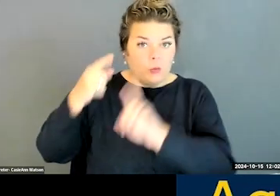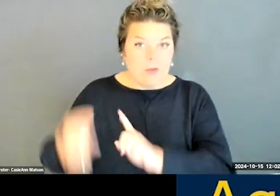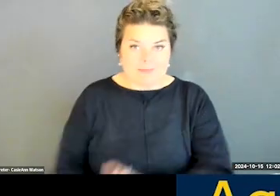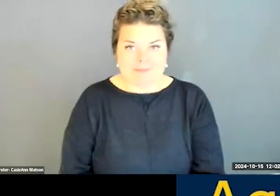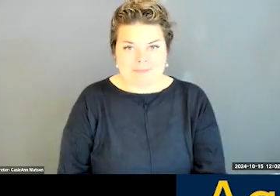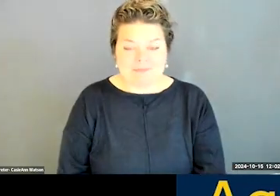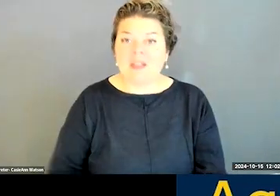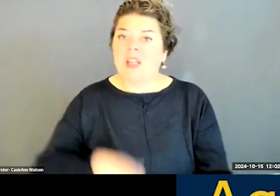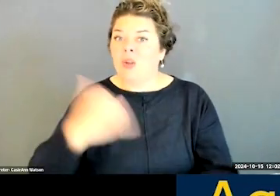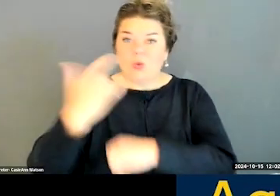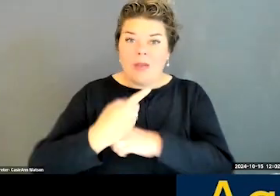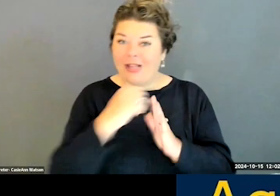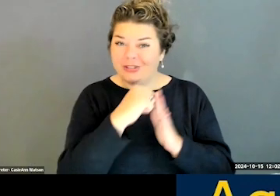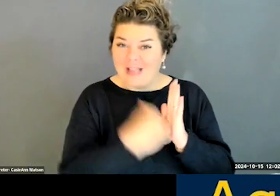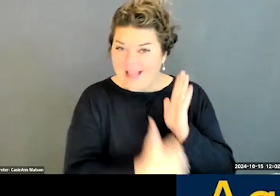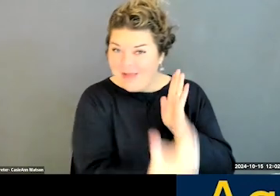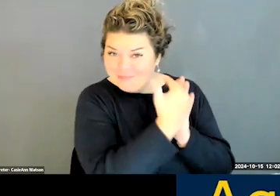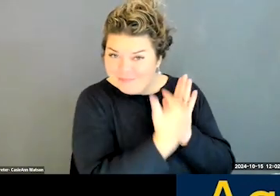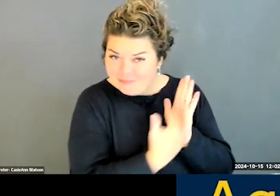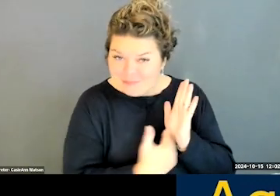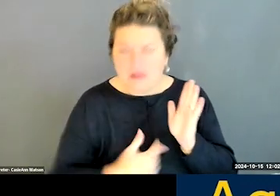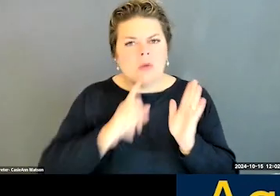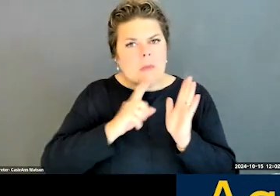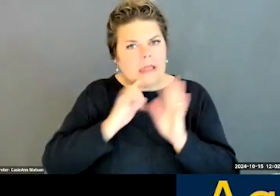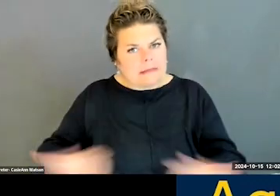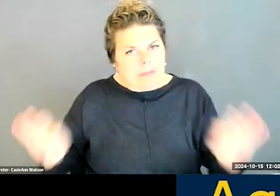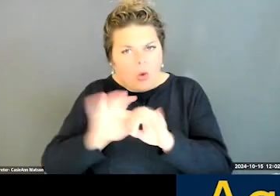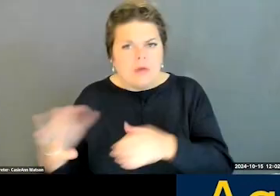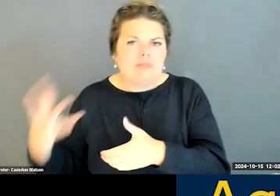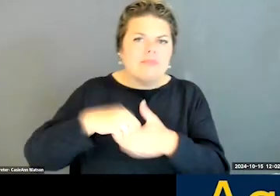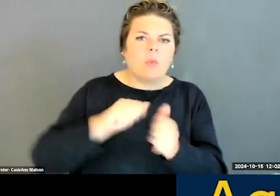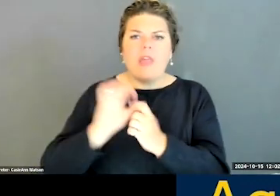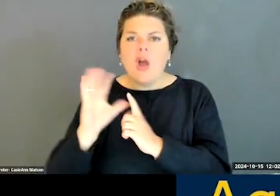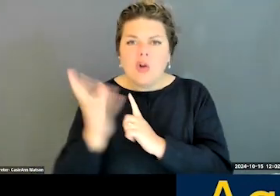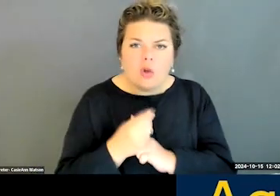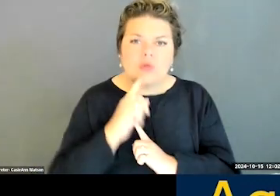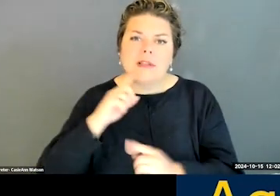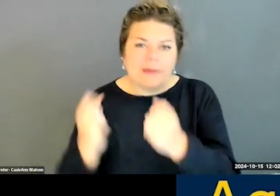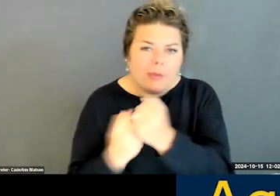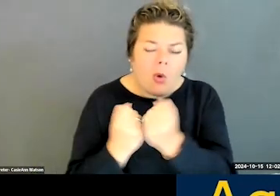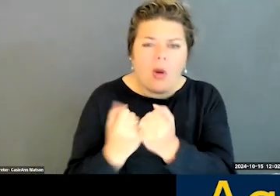Our agenda today is that, you know, it's really important to be part of a culture that supports and embraces disability inclusion.